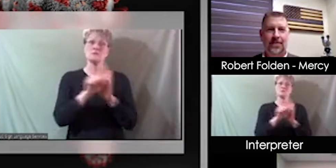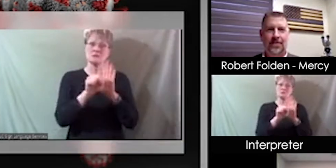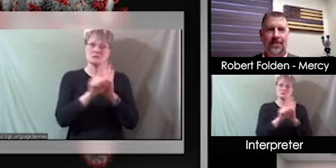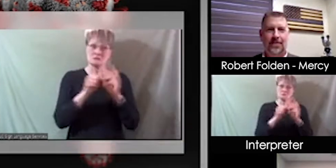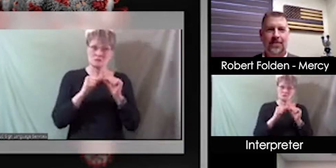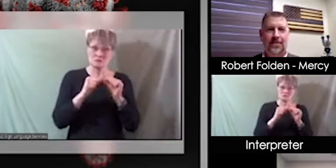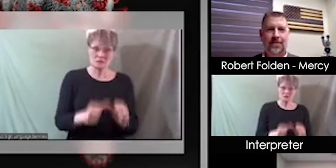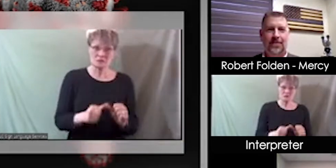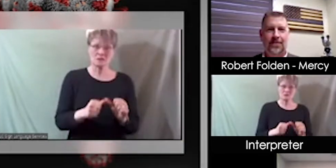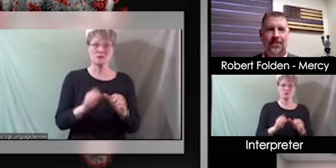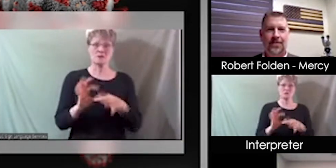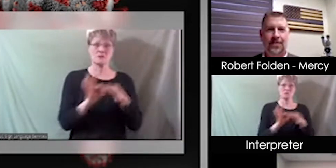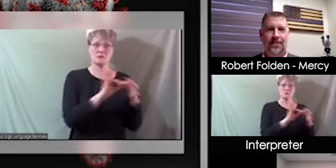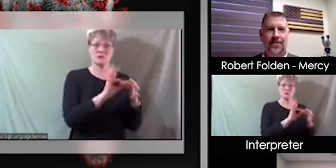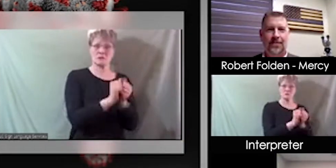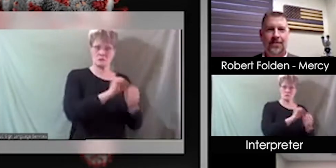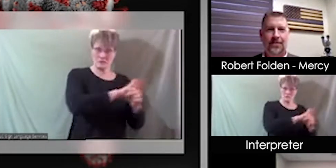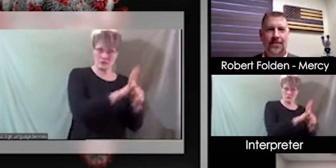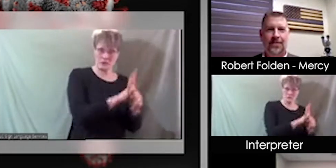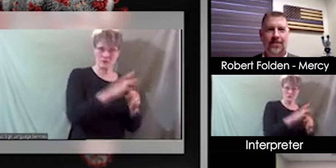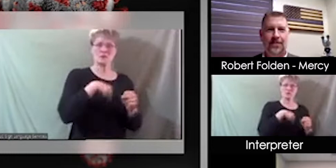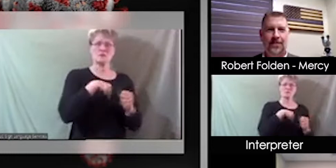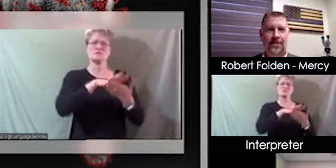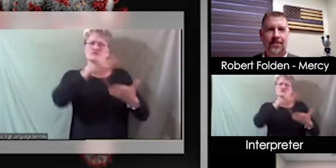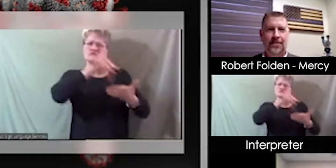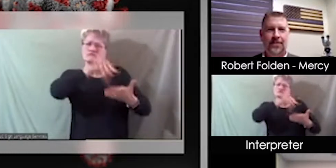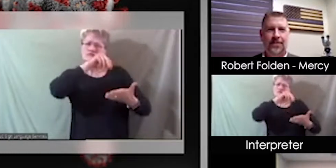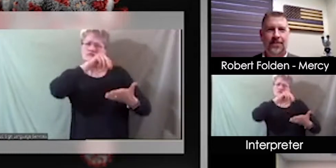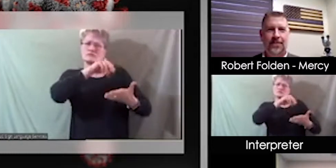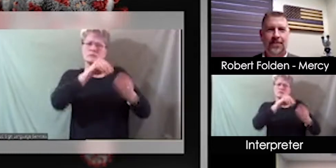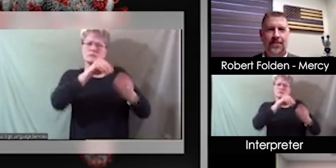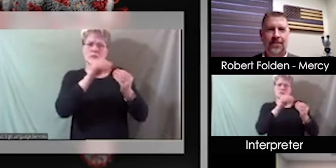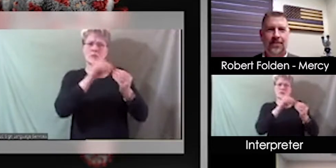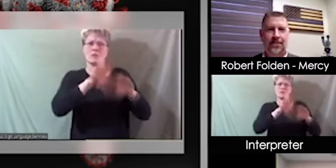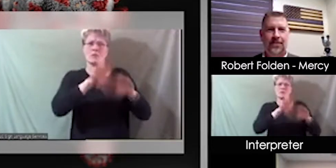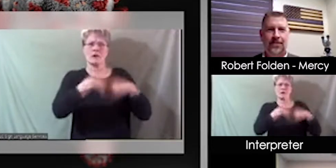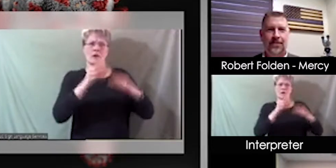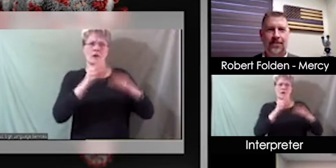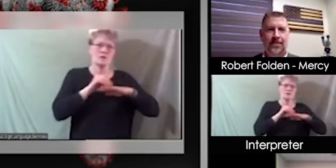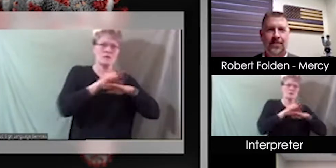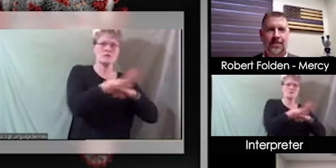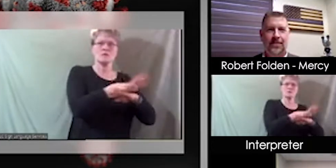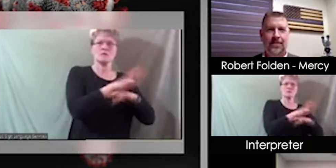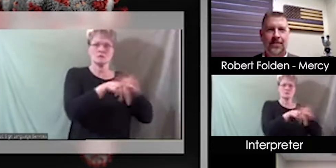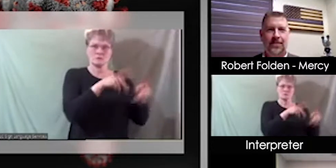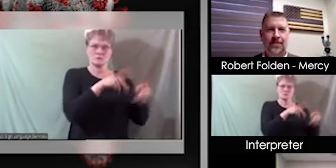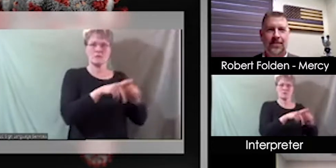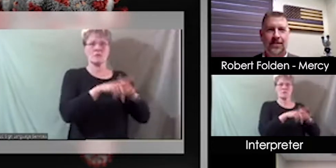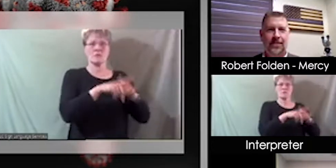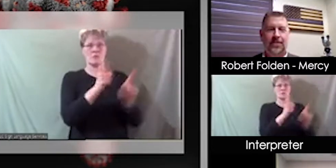disease process looks in different populations, but right now the um the main symptoms that we're looking for are fever, cough